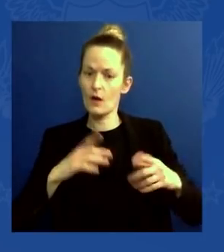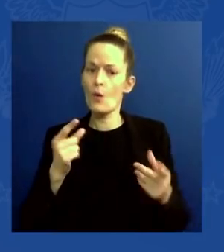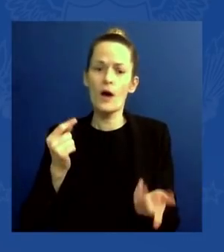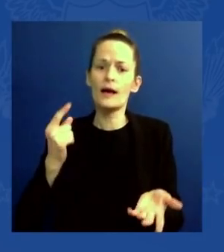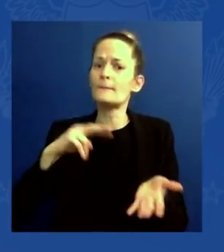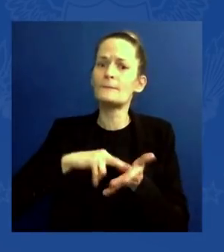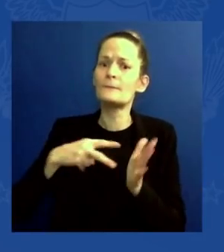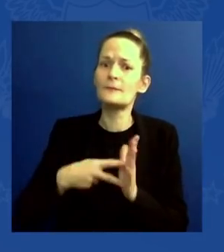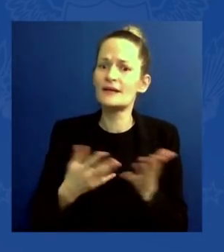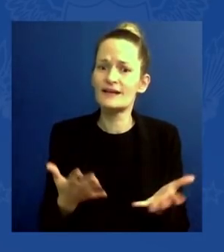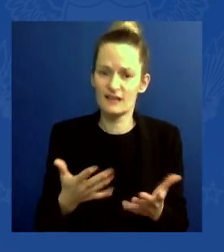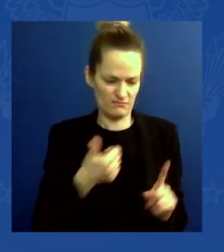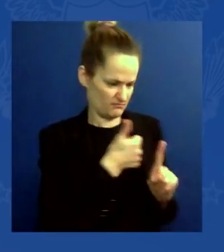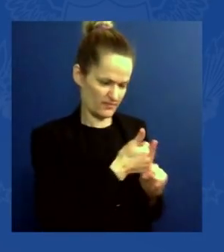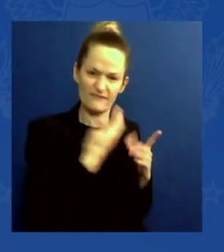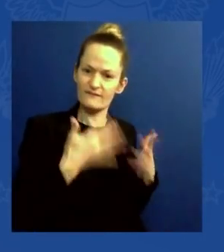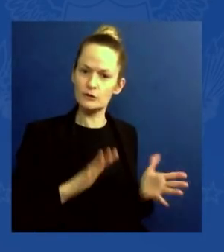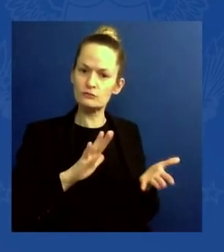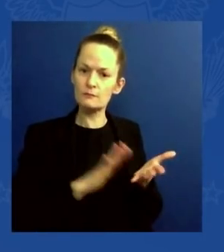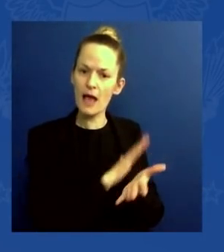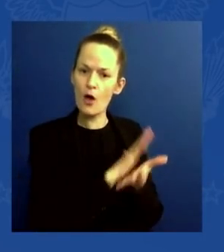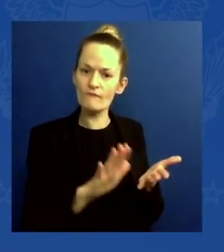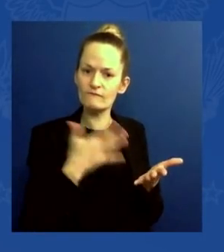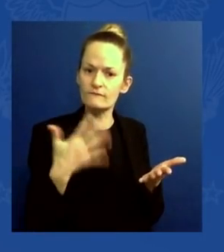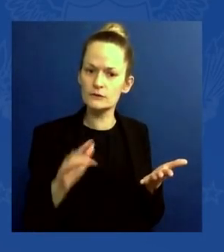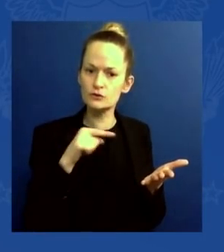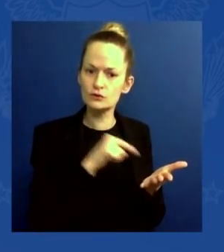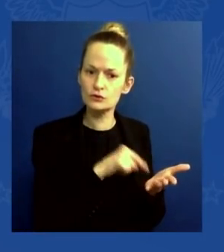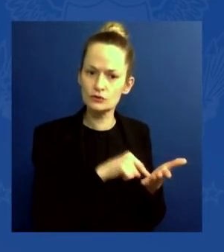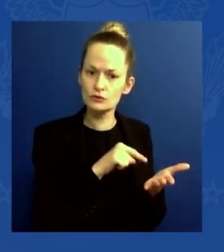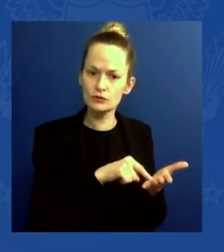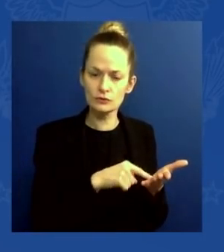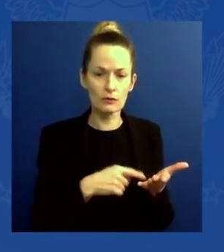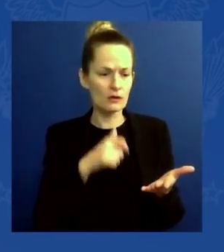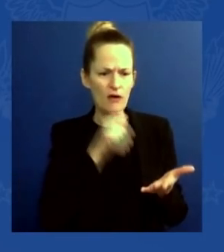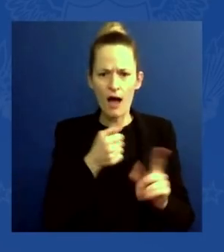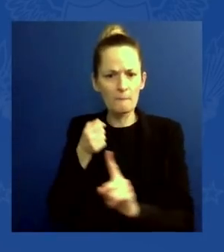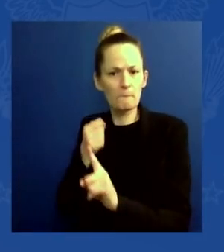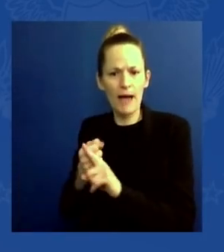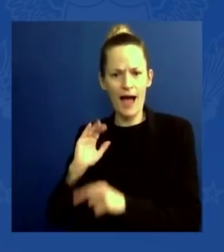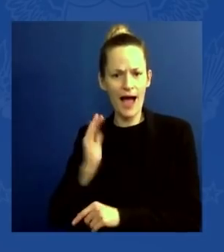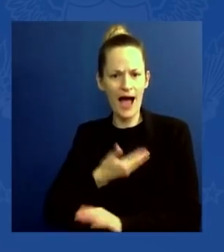And it actually reduces the deficit, according to leading economists in this country, over the long-term.